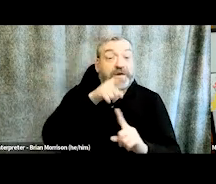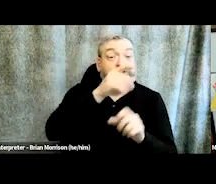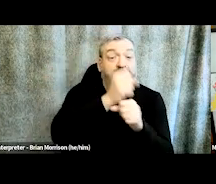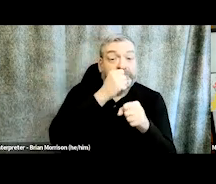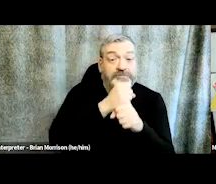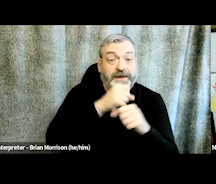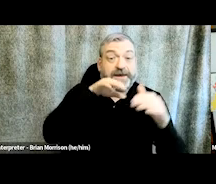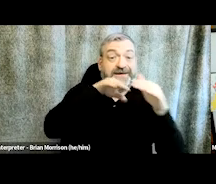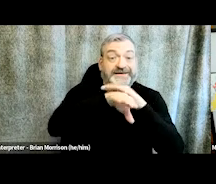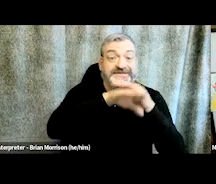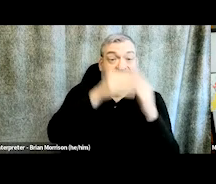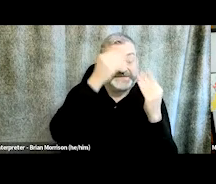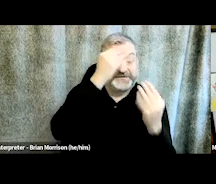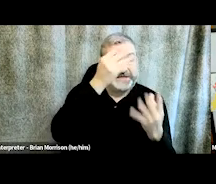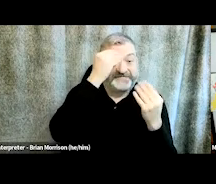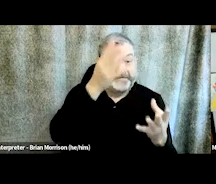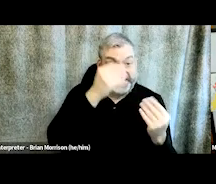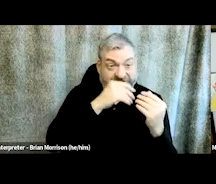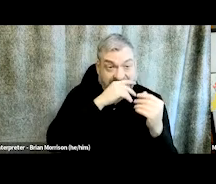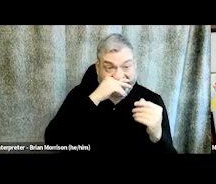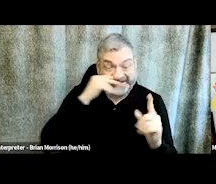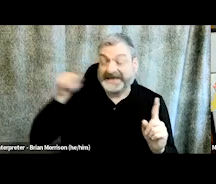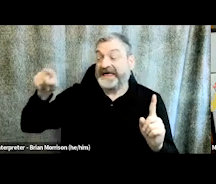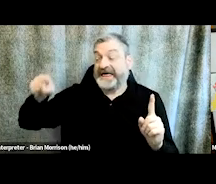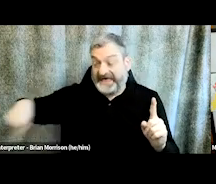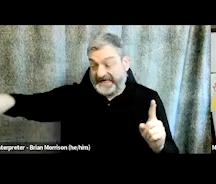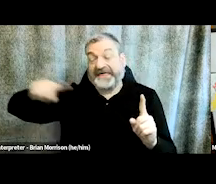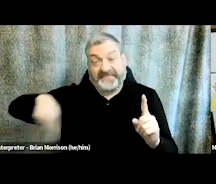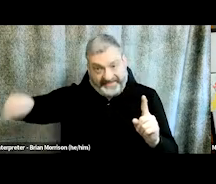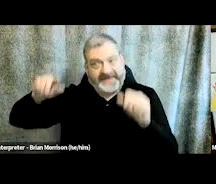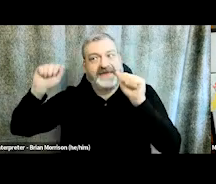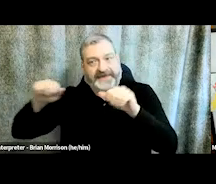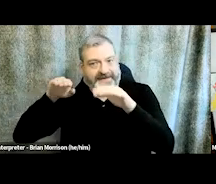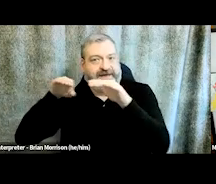and others in your organization are going to be able to access that information more